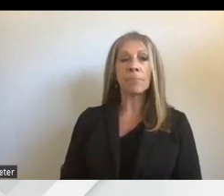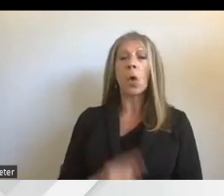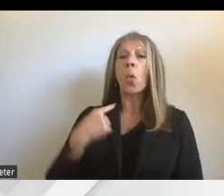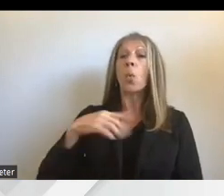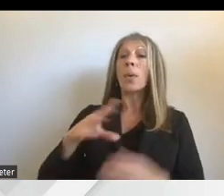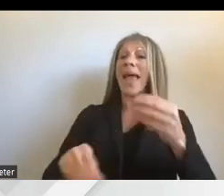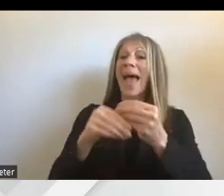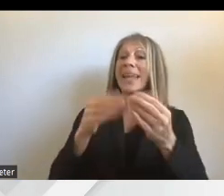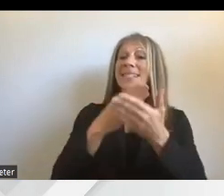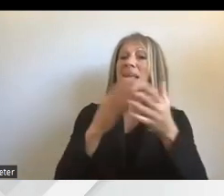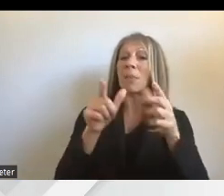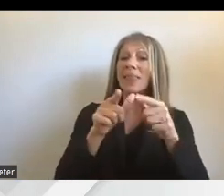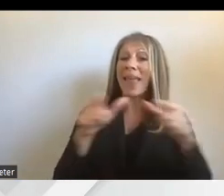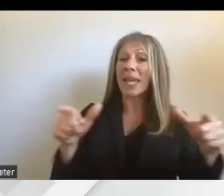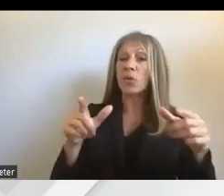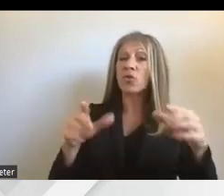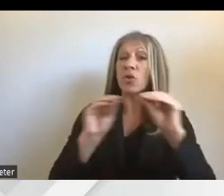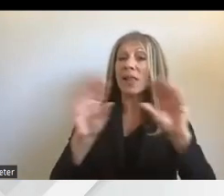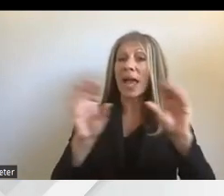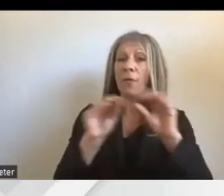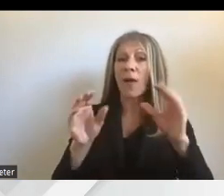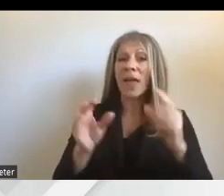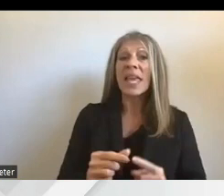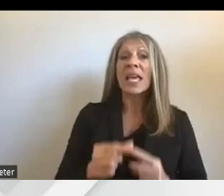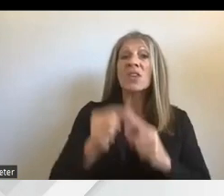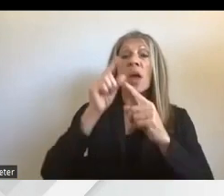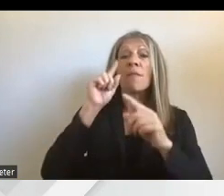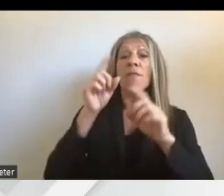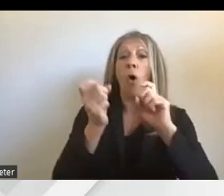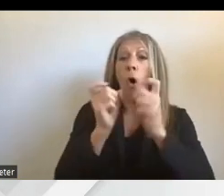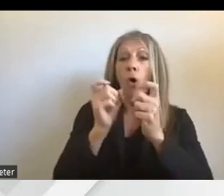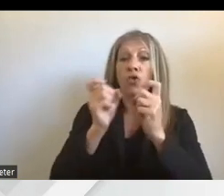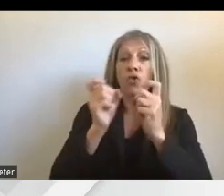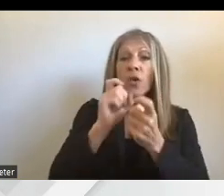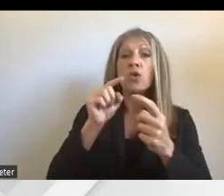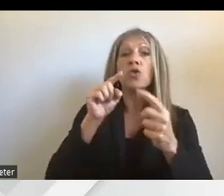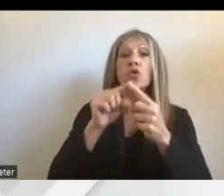We added some language to clarify that the exception for alterations to qualified